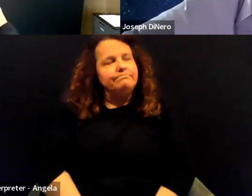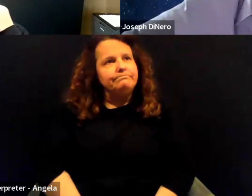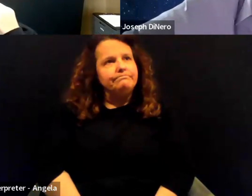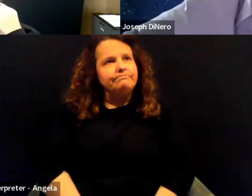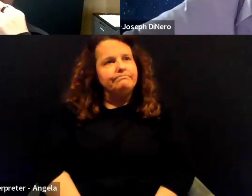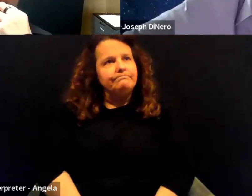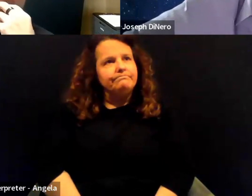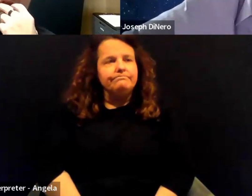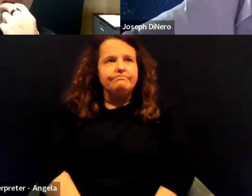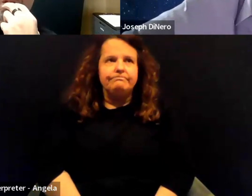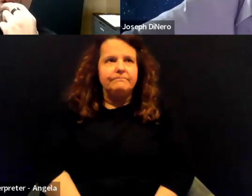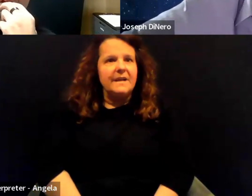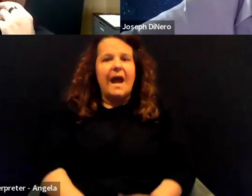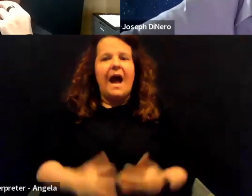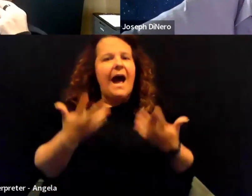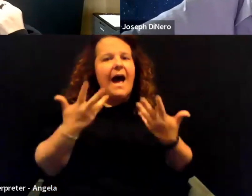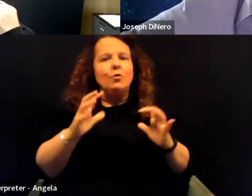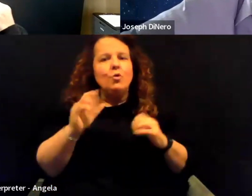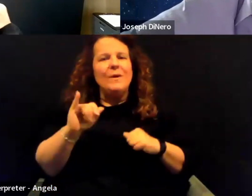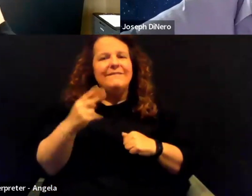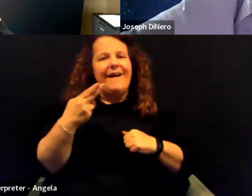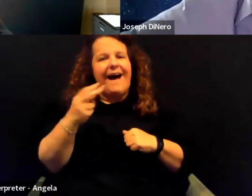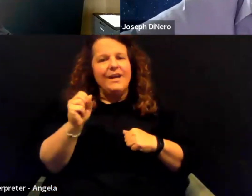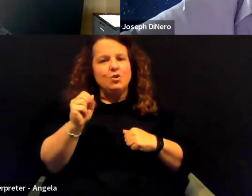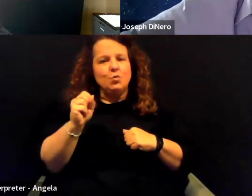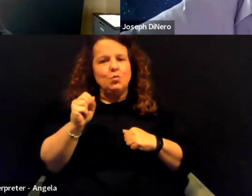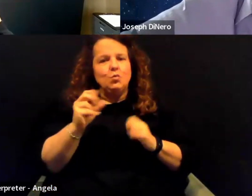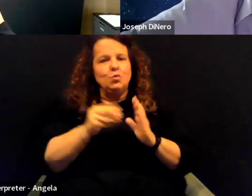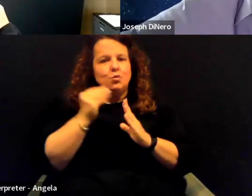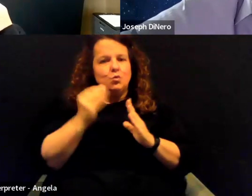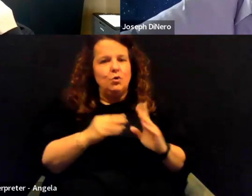I don't know if they're being exposed, across the